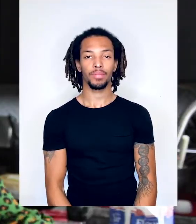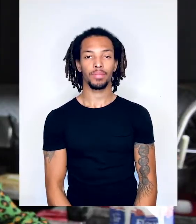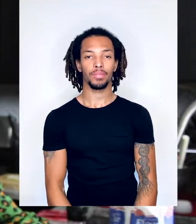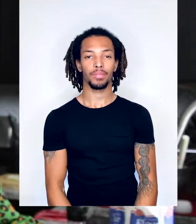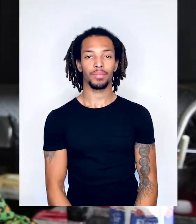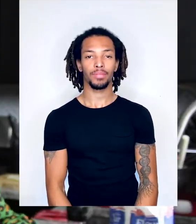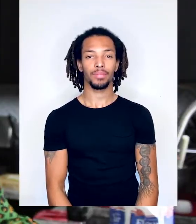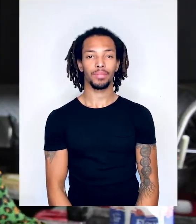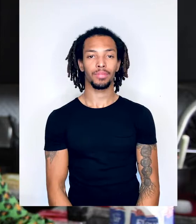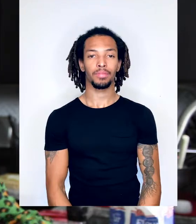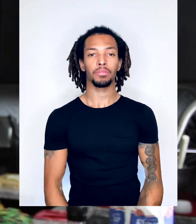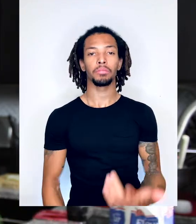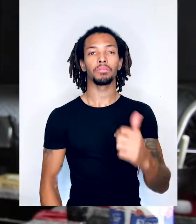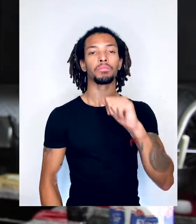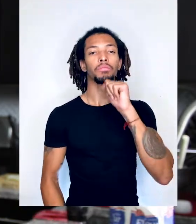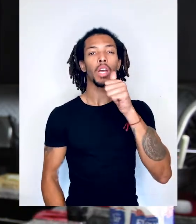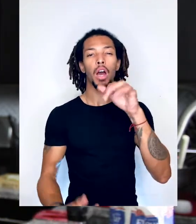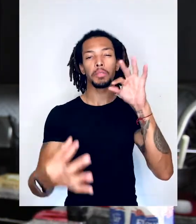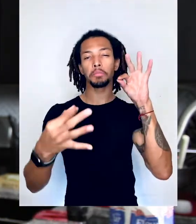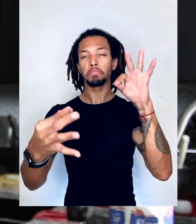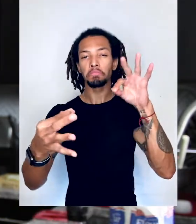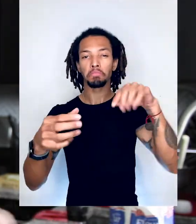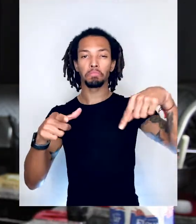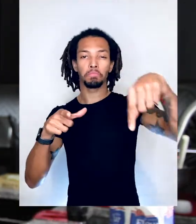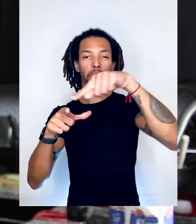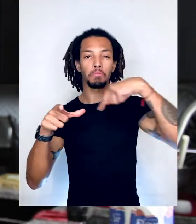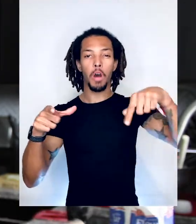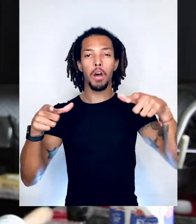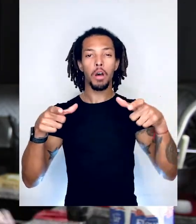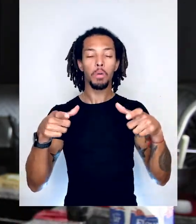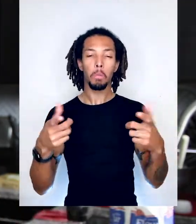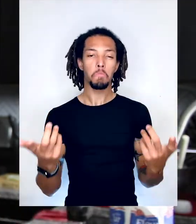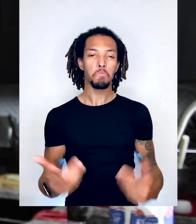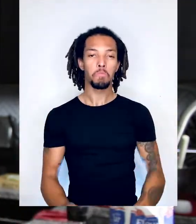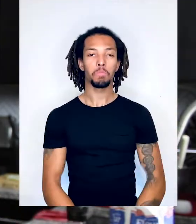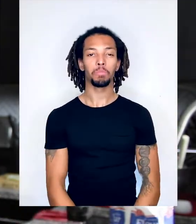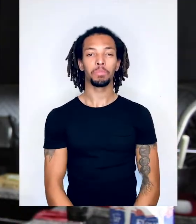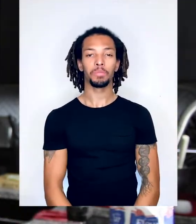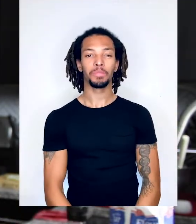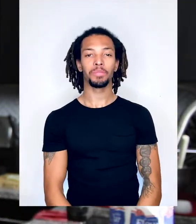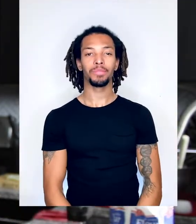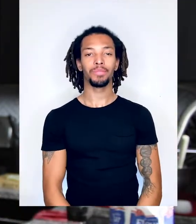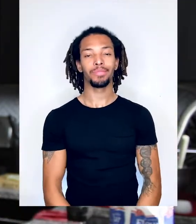It's not incredibly round... but, you know...